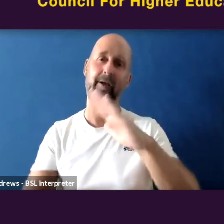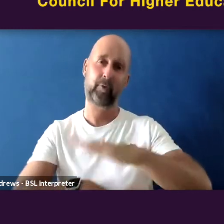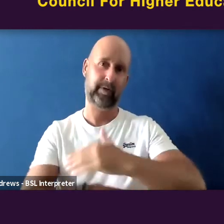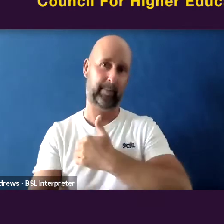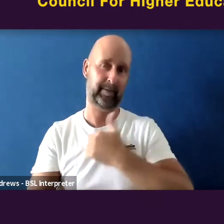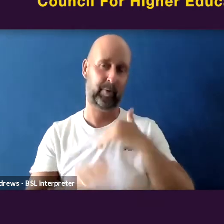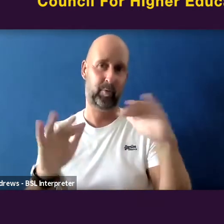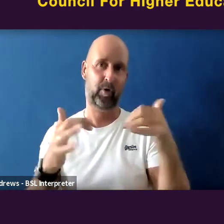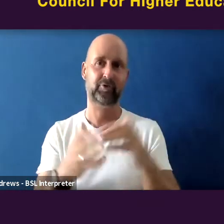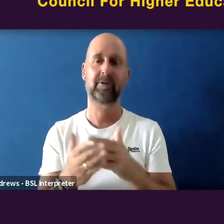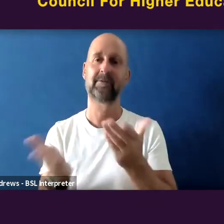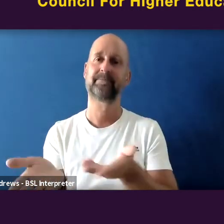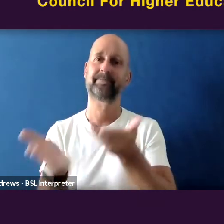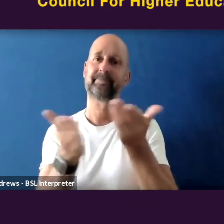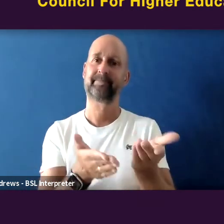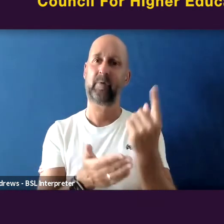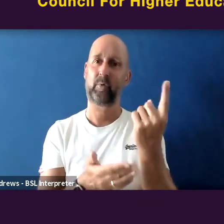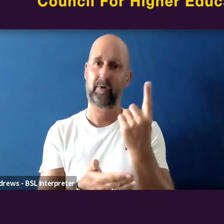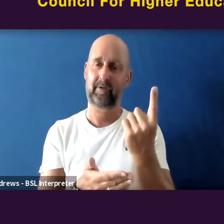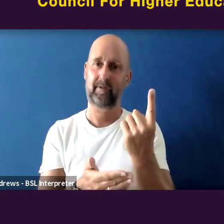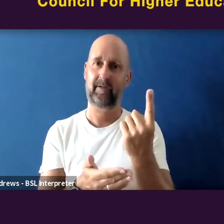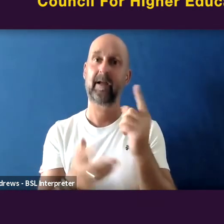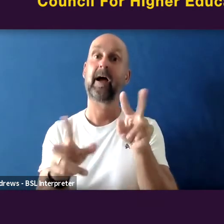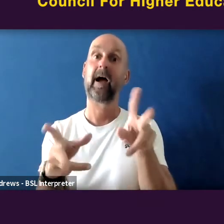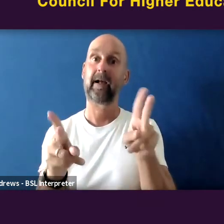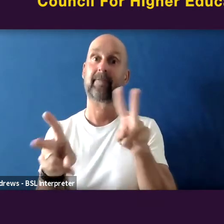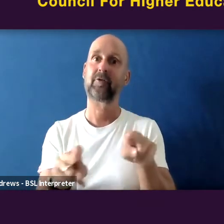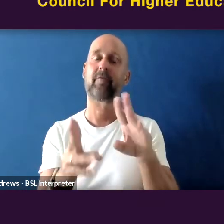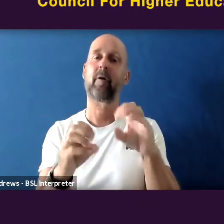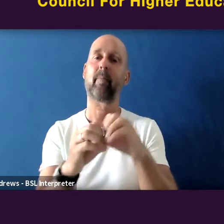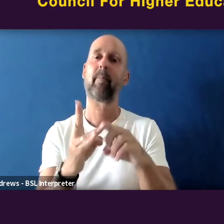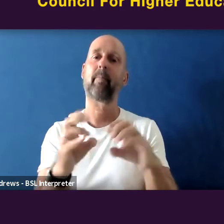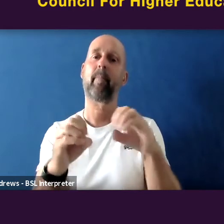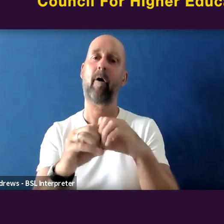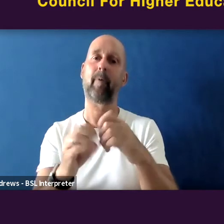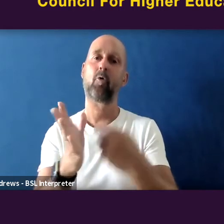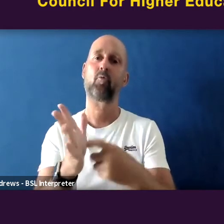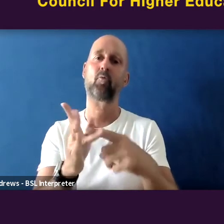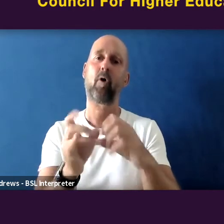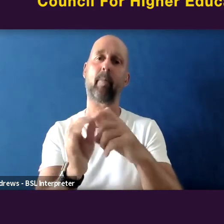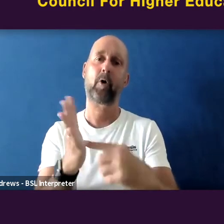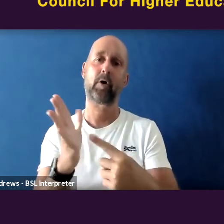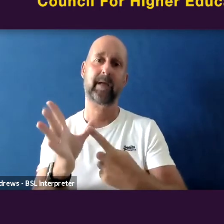and I will now hand over to the video from Bob and Roberta Smith.